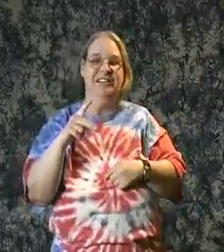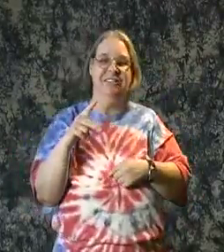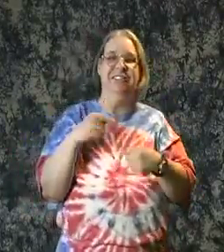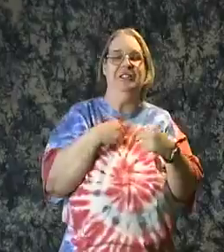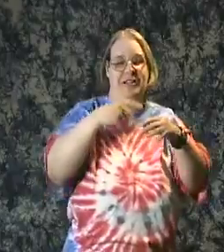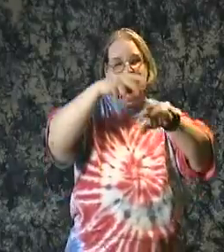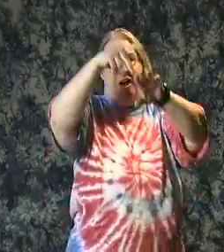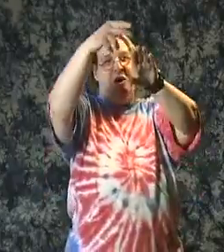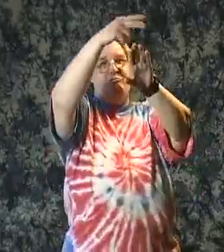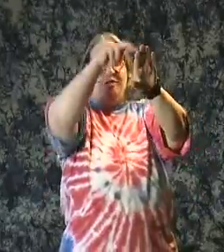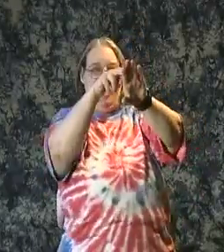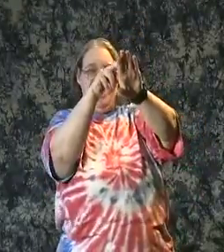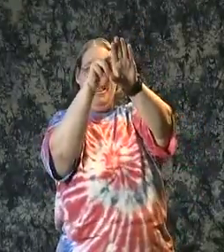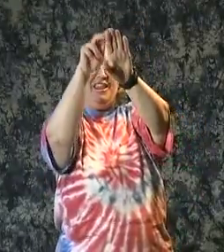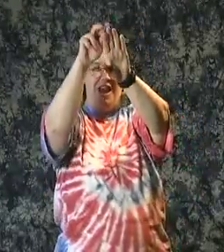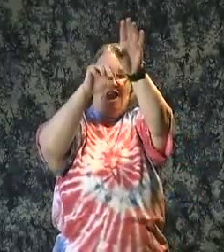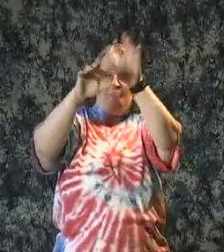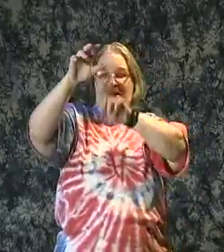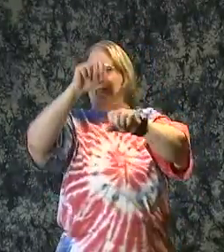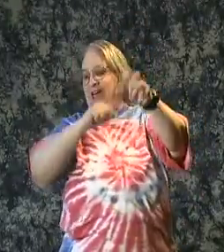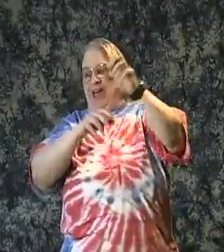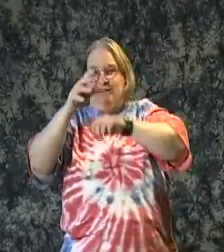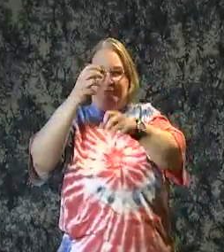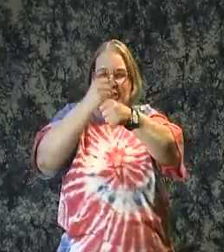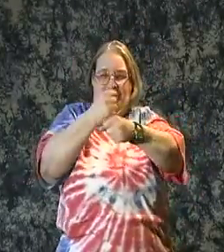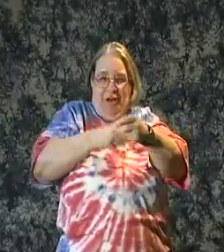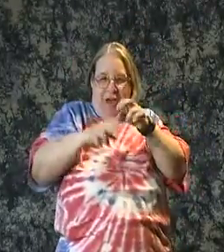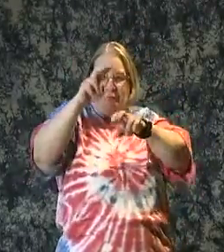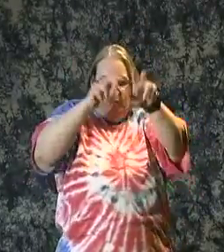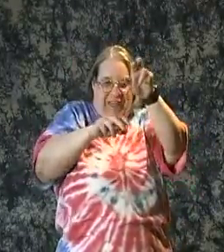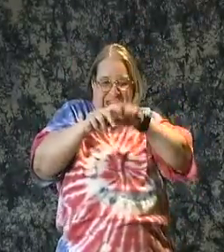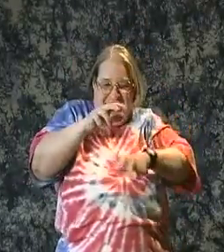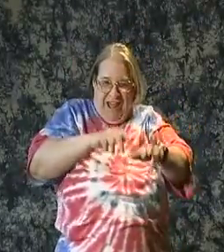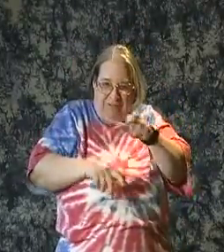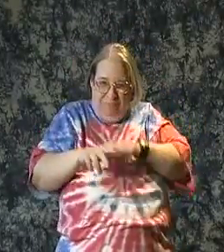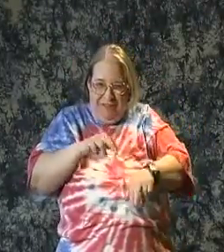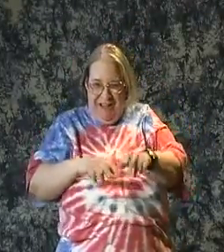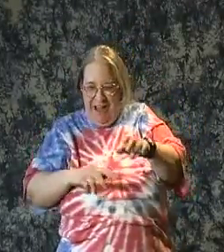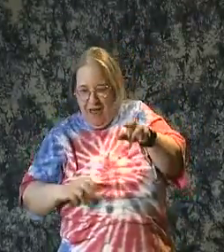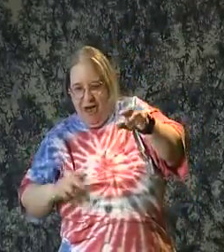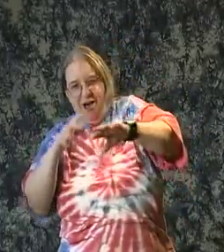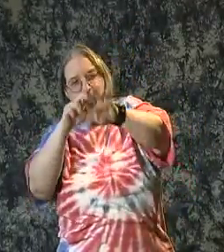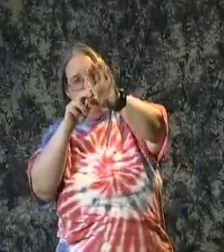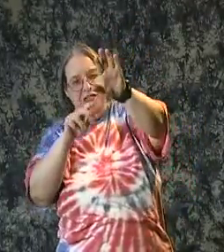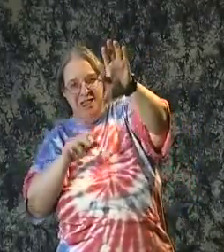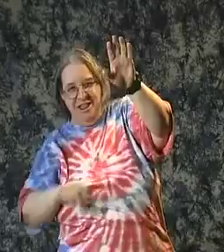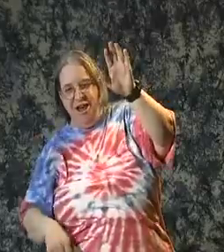I was able to rappel all the way down to the floor.